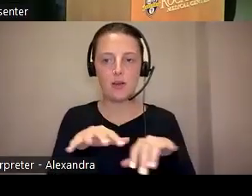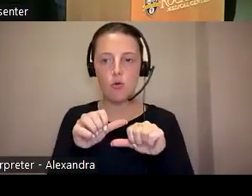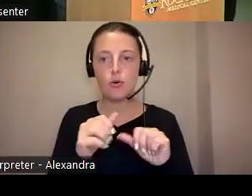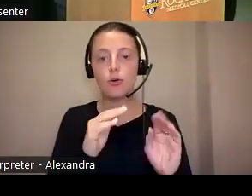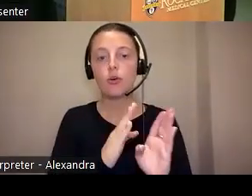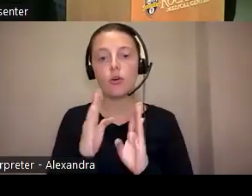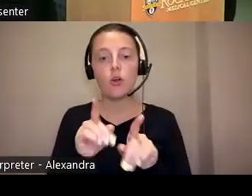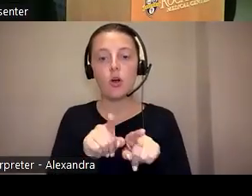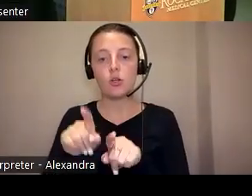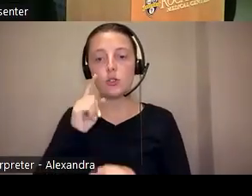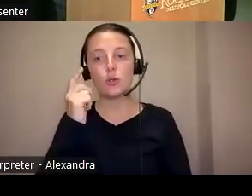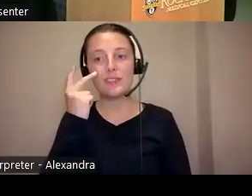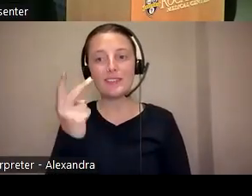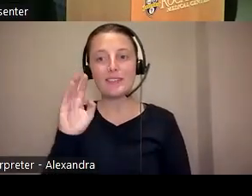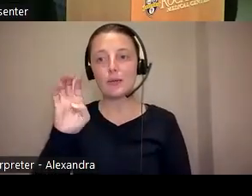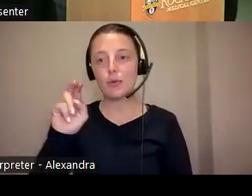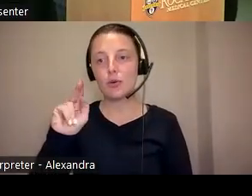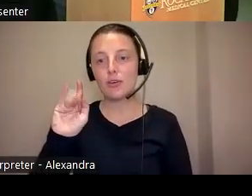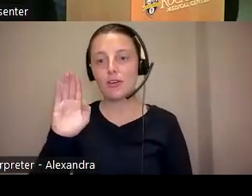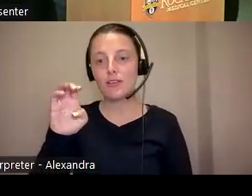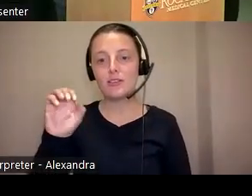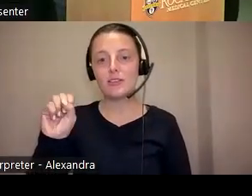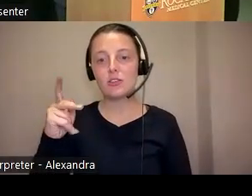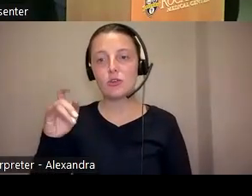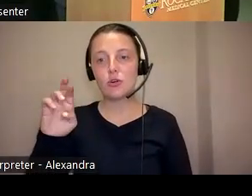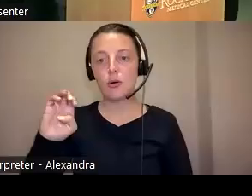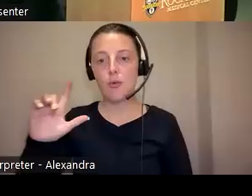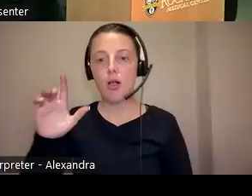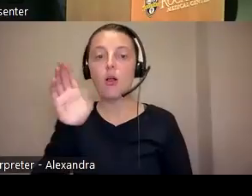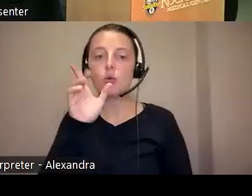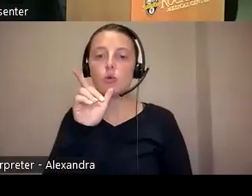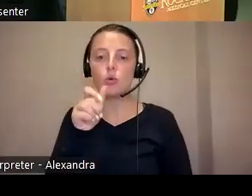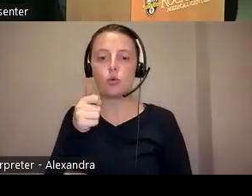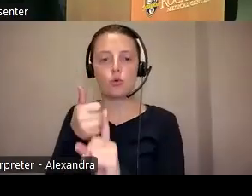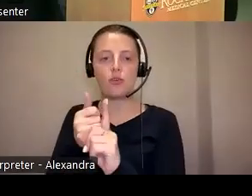who develops mental health associations adopt a patient program into a community-based mental